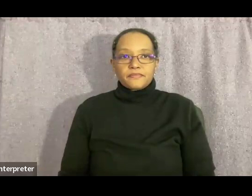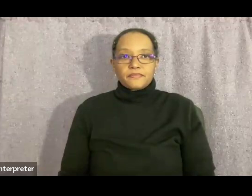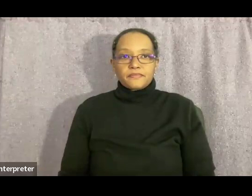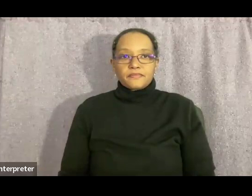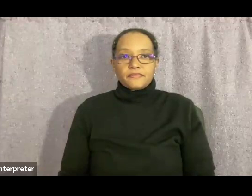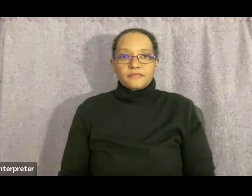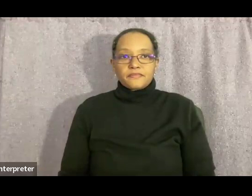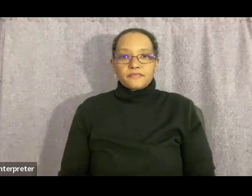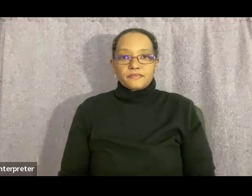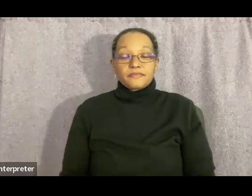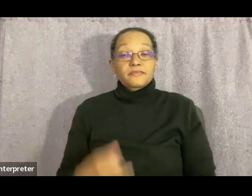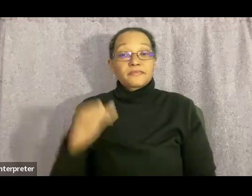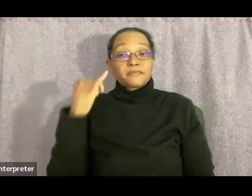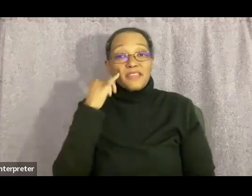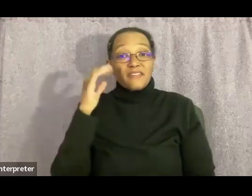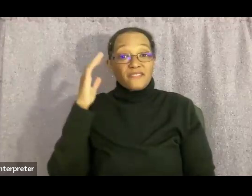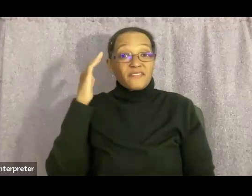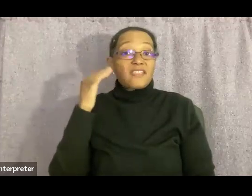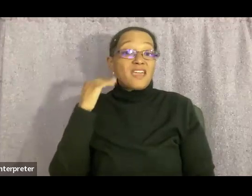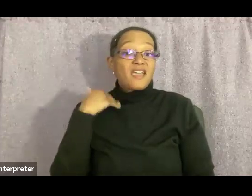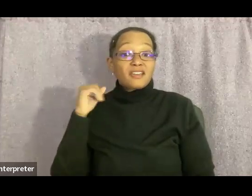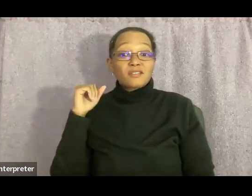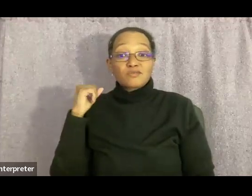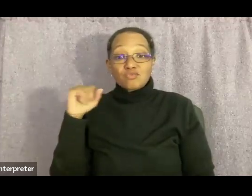If you're doing neck rotation, go ahead and turn your head to the left.